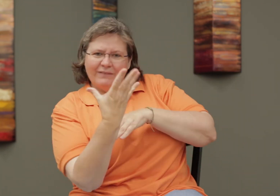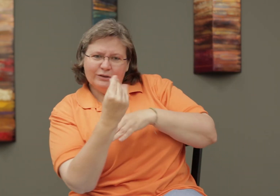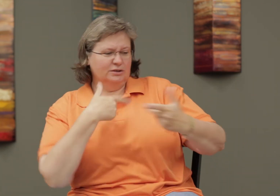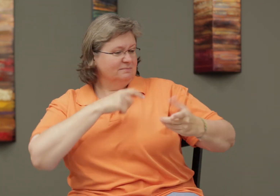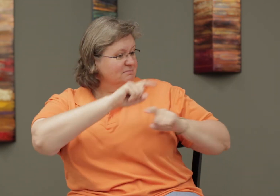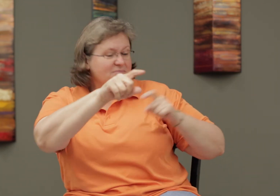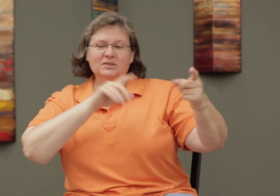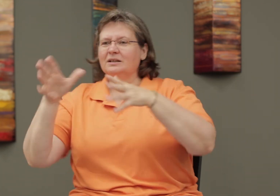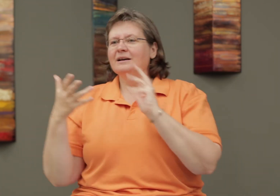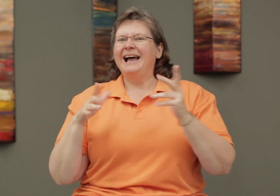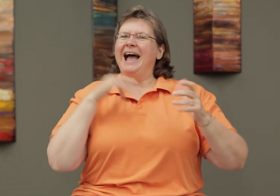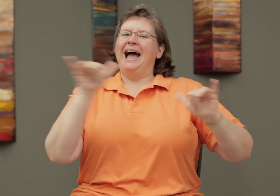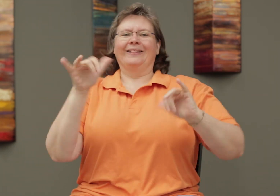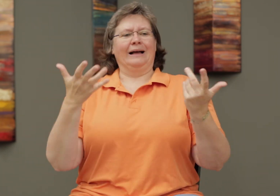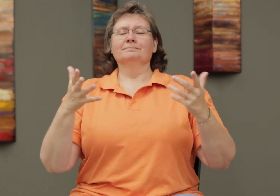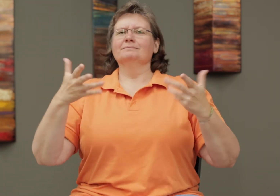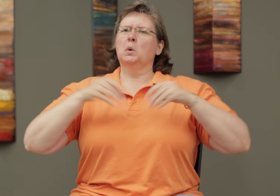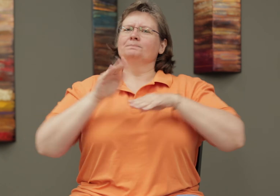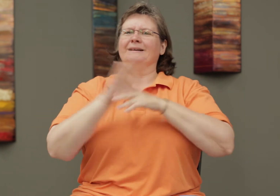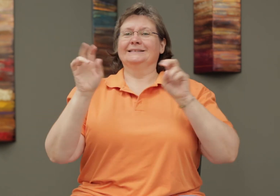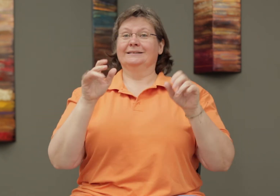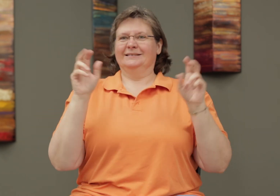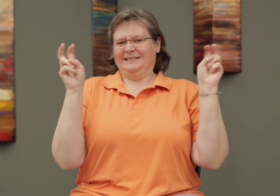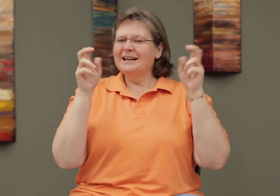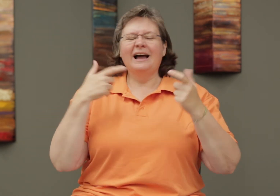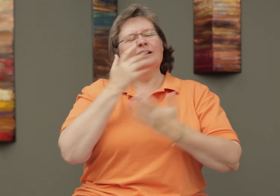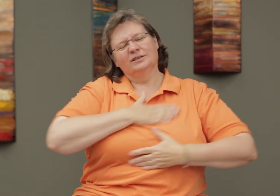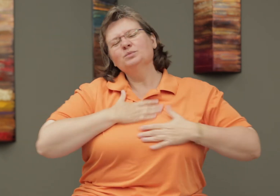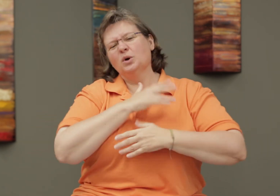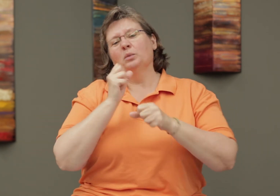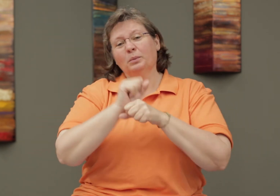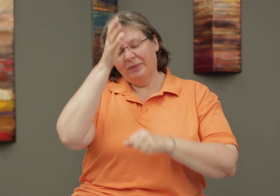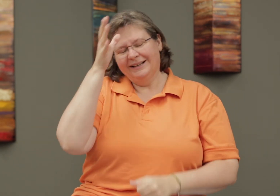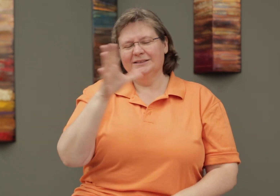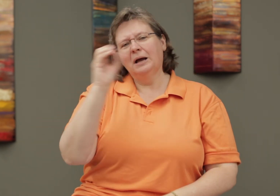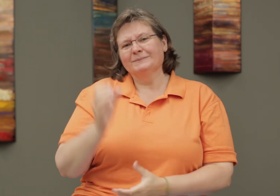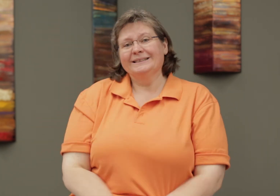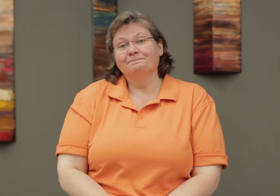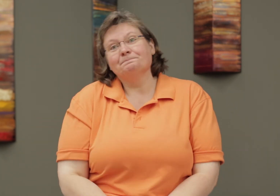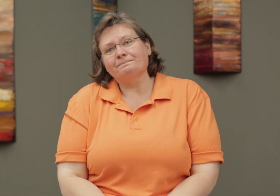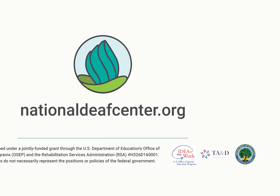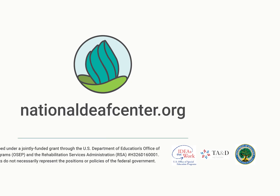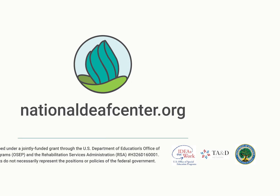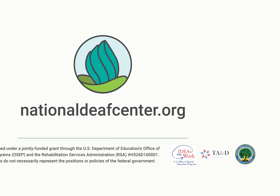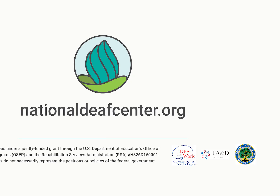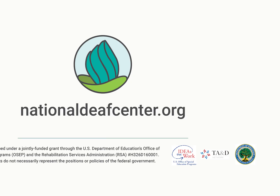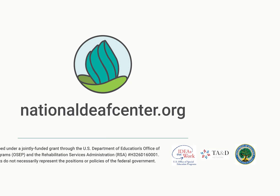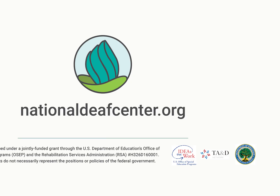I had ways to communicate, make, and receive calls. It was almost like I owned the business. I enjoyed working for my Dad's company.